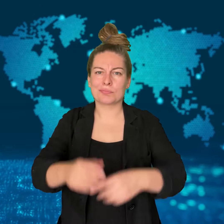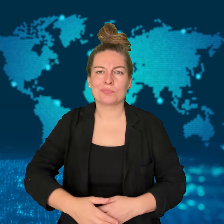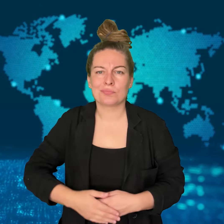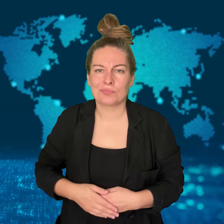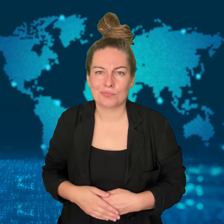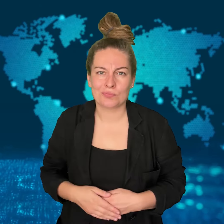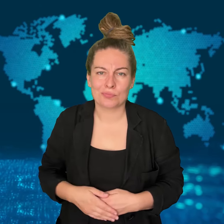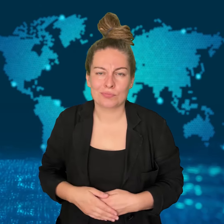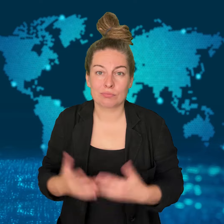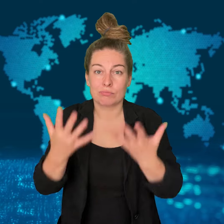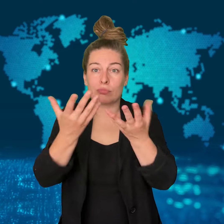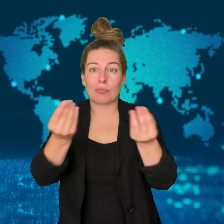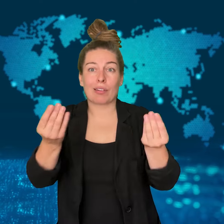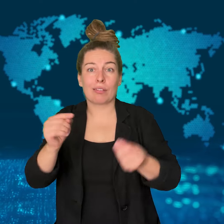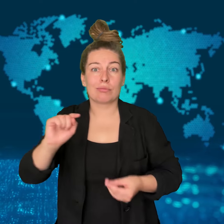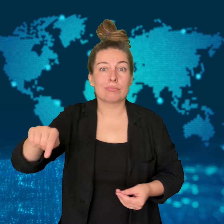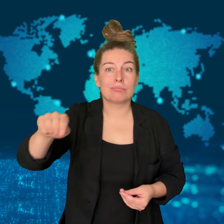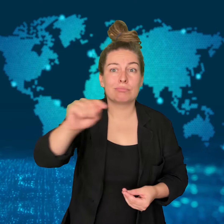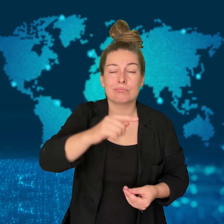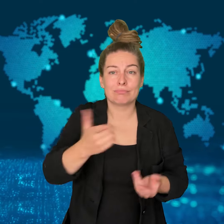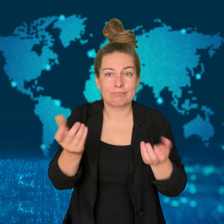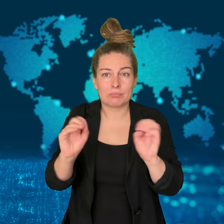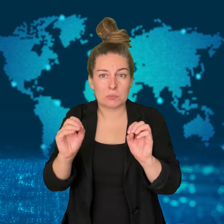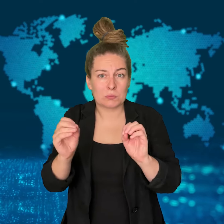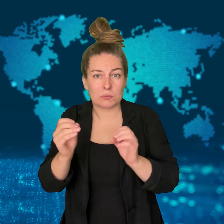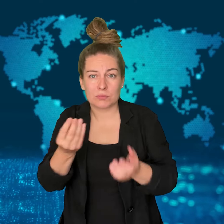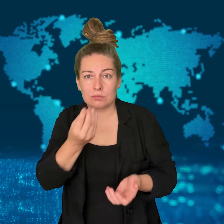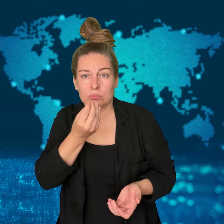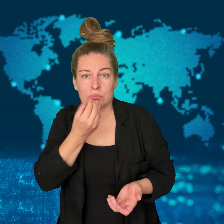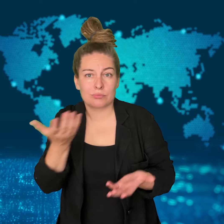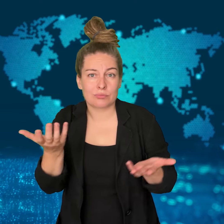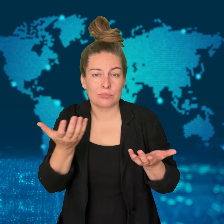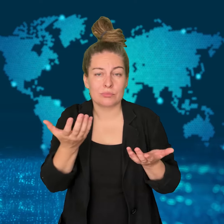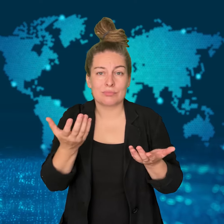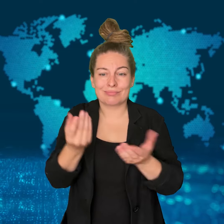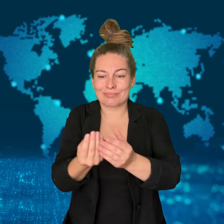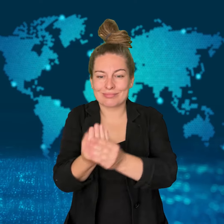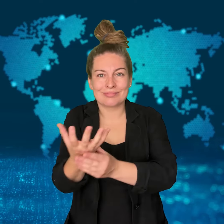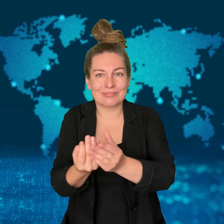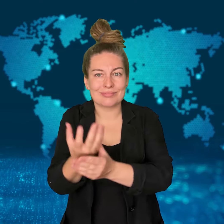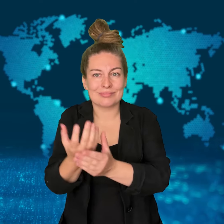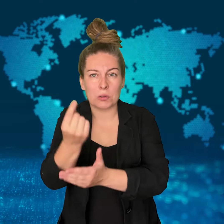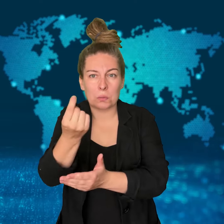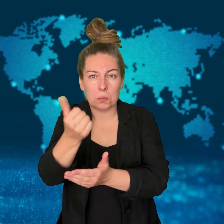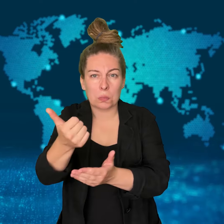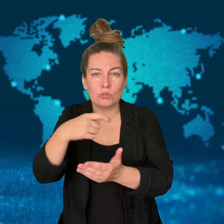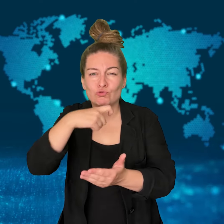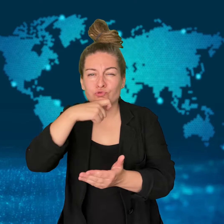and harvests are poor.